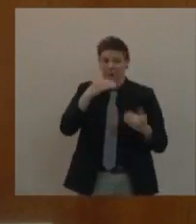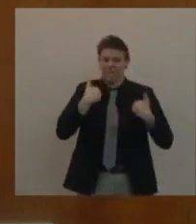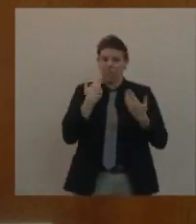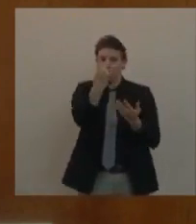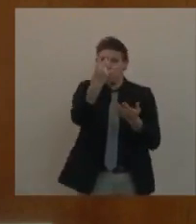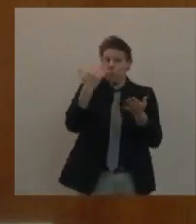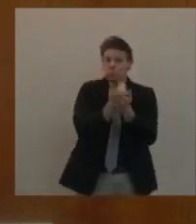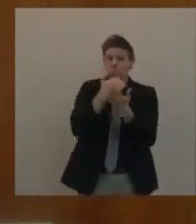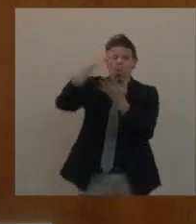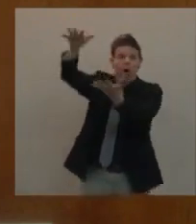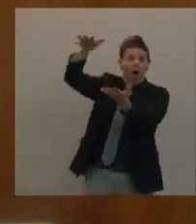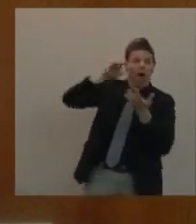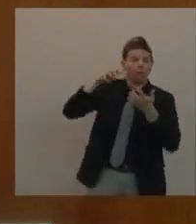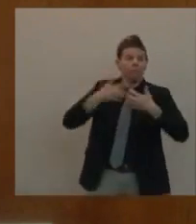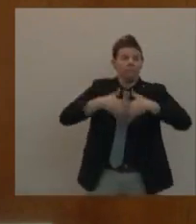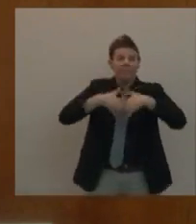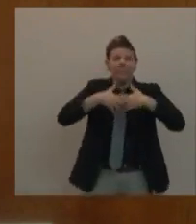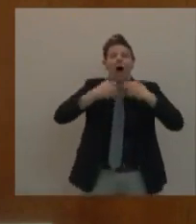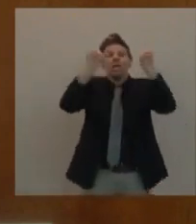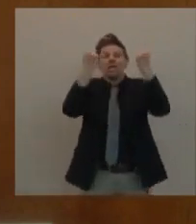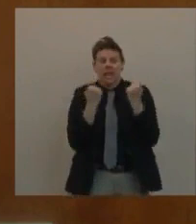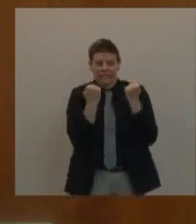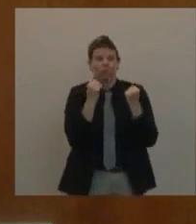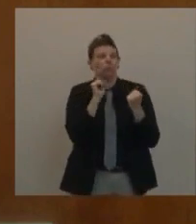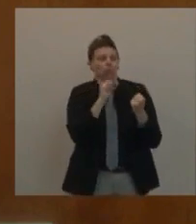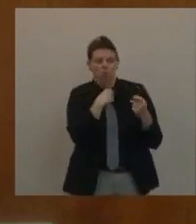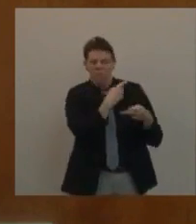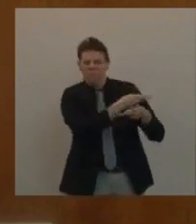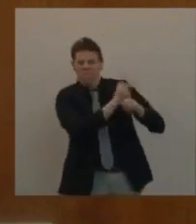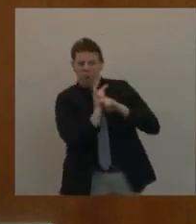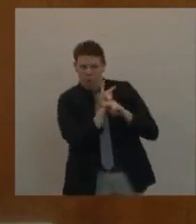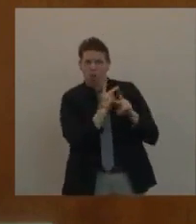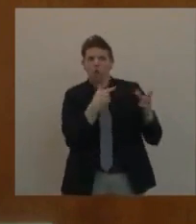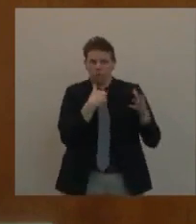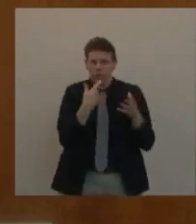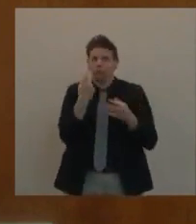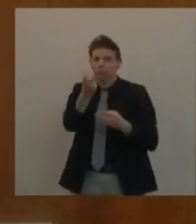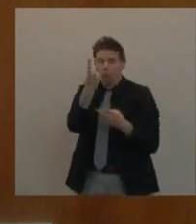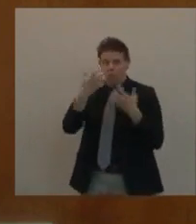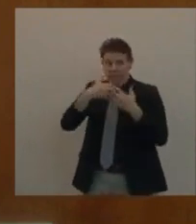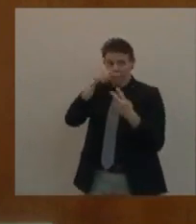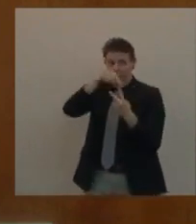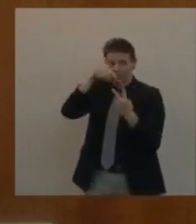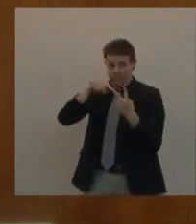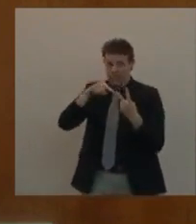THANKS TO OUR AGGRESSIVE PURSUIT OF EQUIPMENT AND SUPPLIES, THE STATE LABORATORIES HAVE TWO NEW MACHINES.